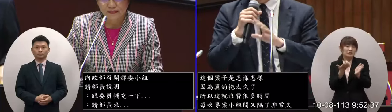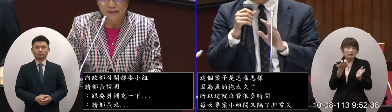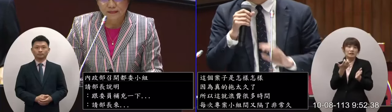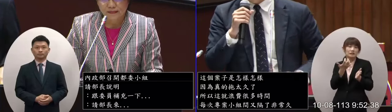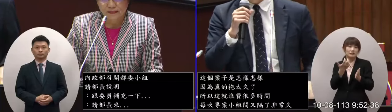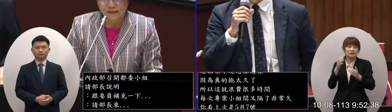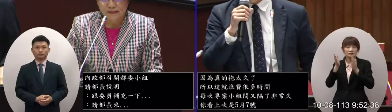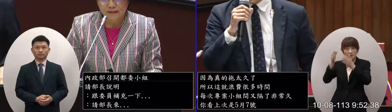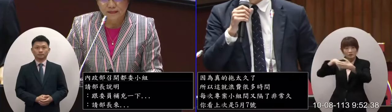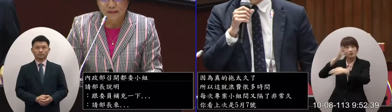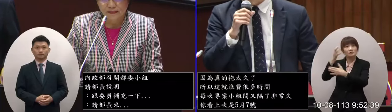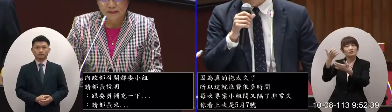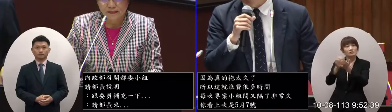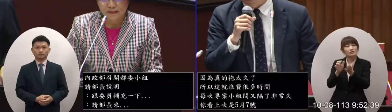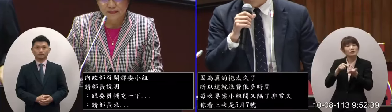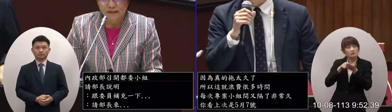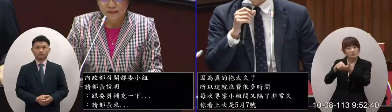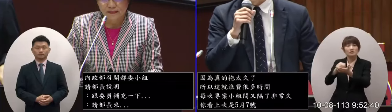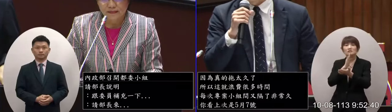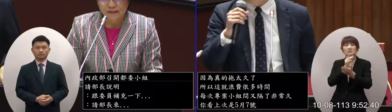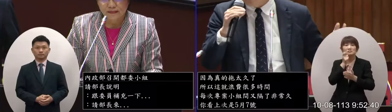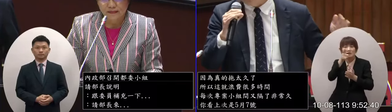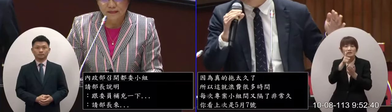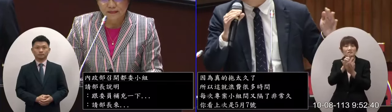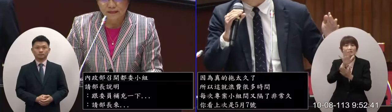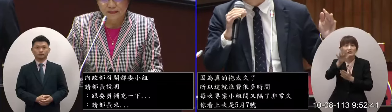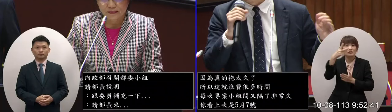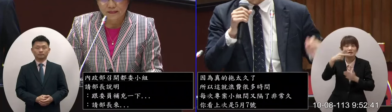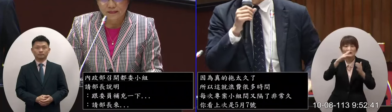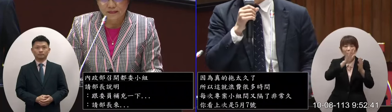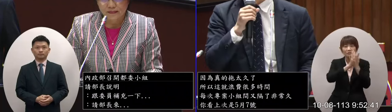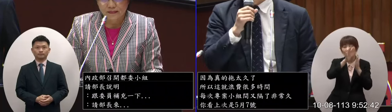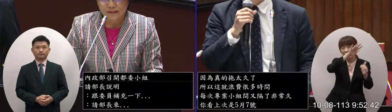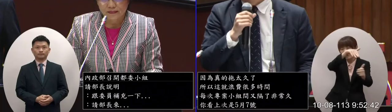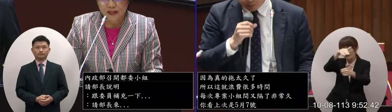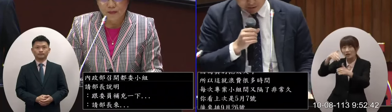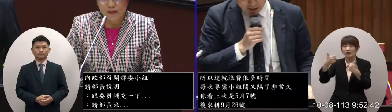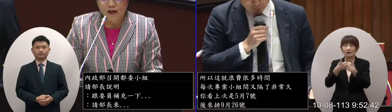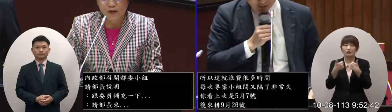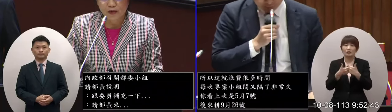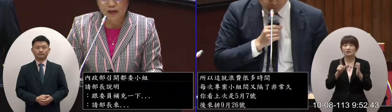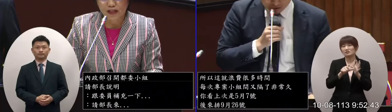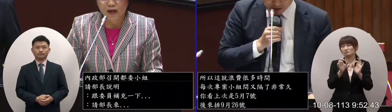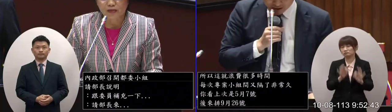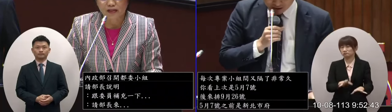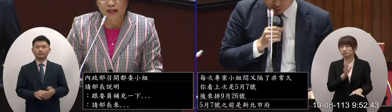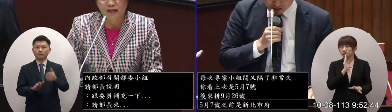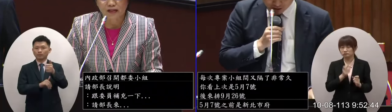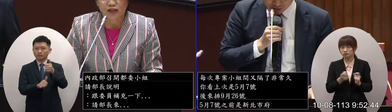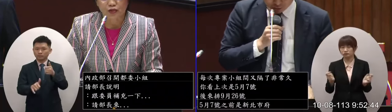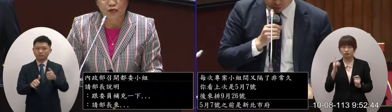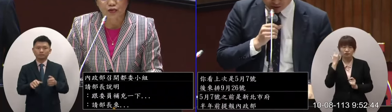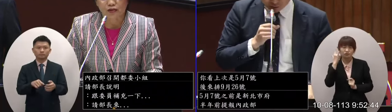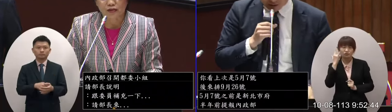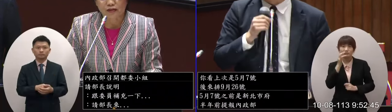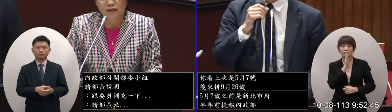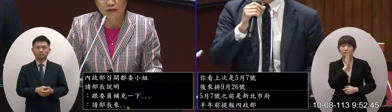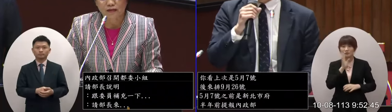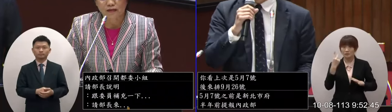it was only half a year later that the project was arranged. The team was actually a waste of time, and then came the conclusions put forward by the task force this time.